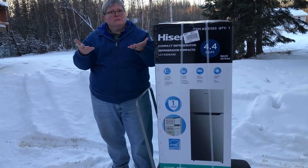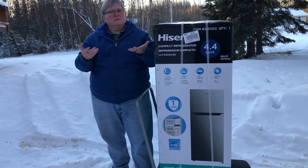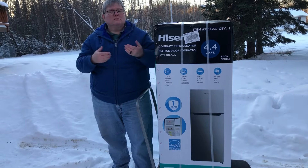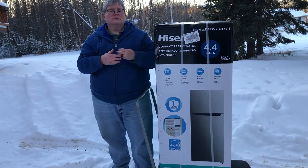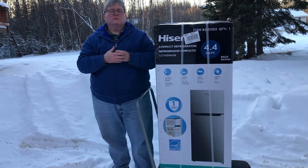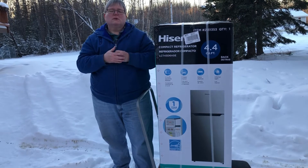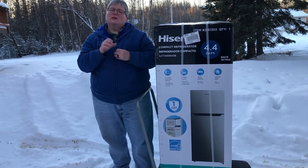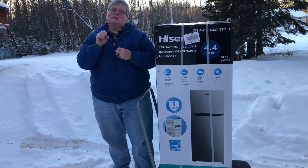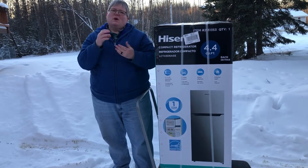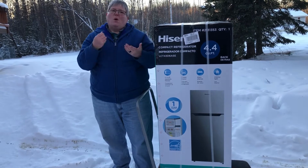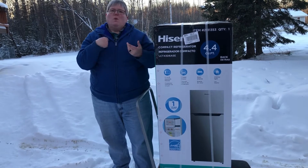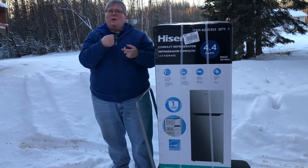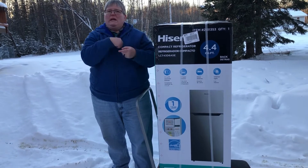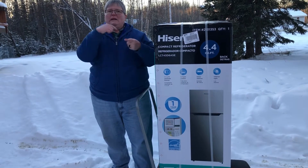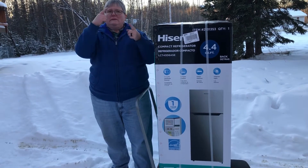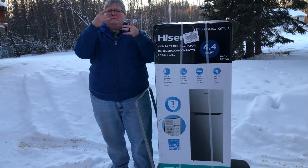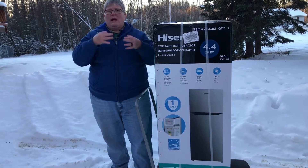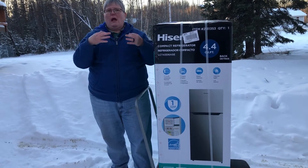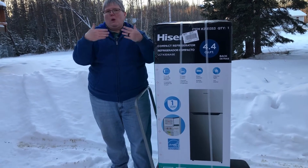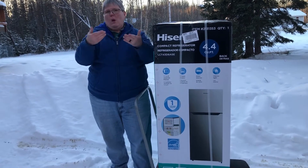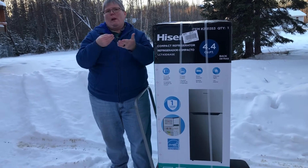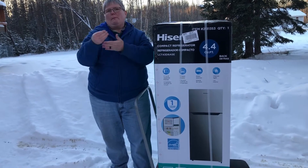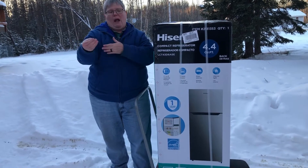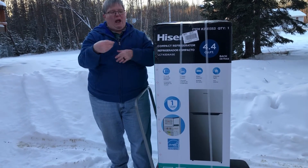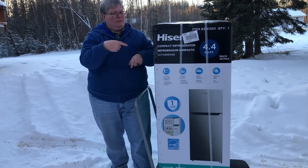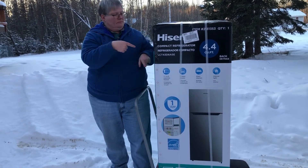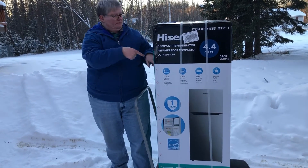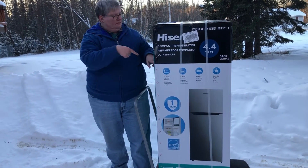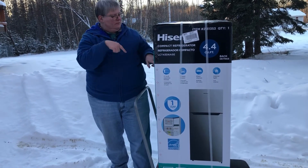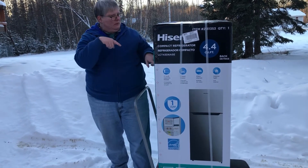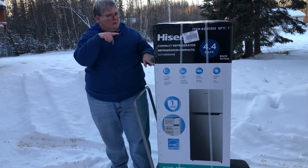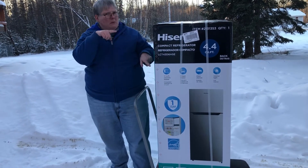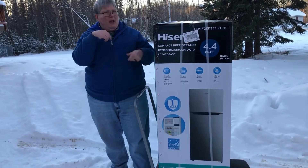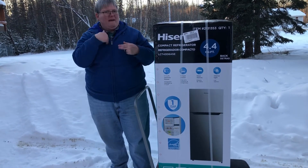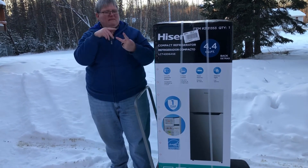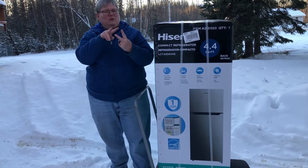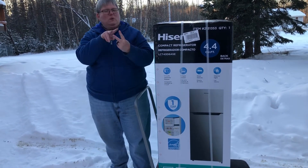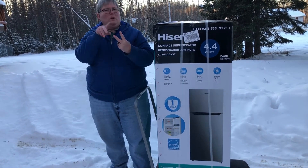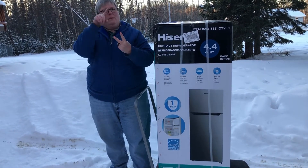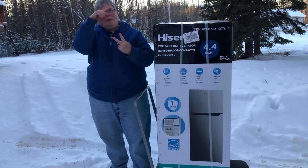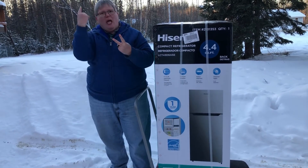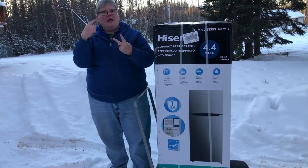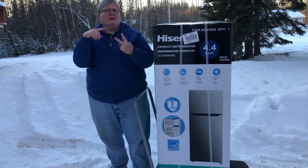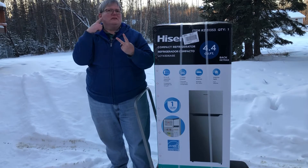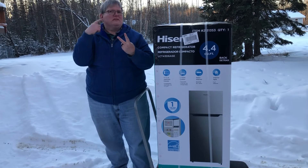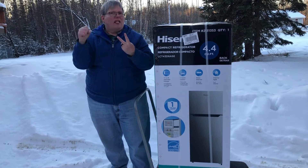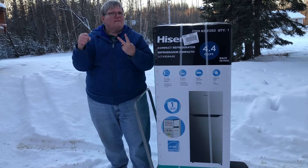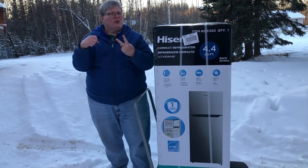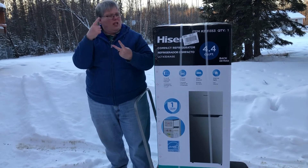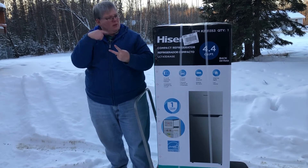So we decided just to go ahead and buy this one. There were two, there was black and silver.